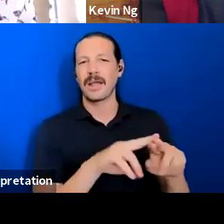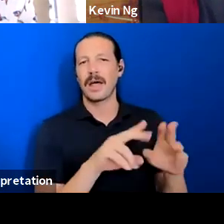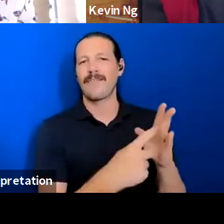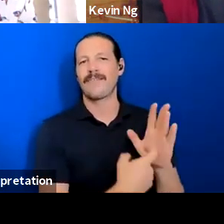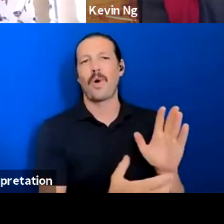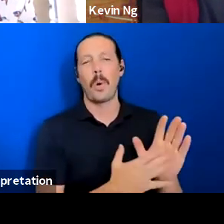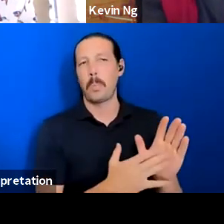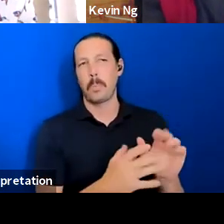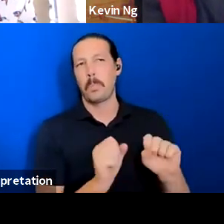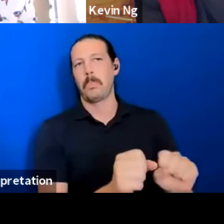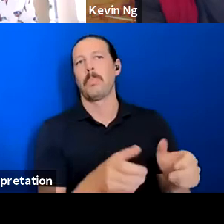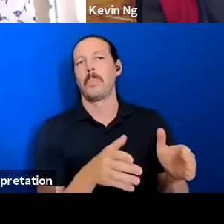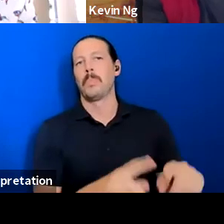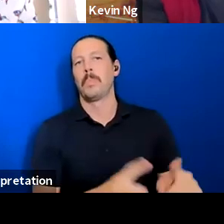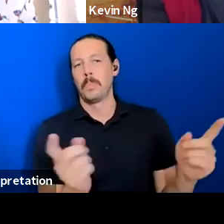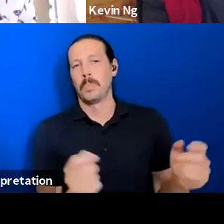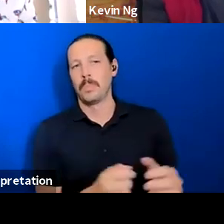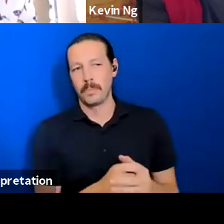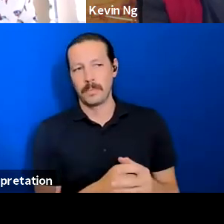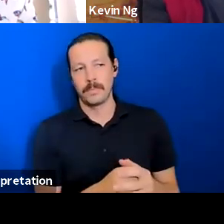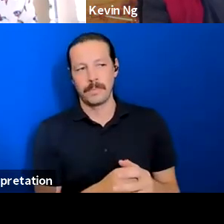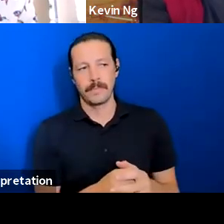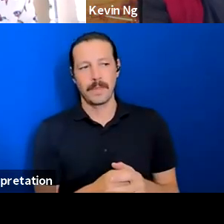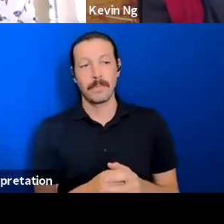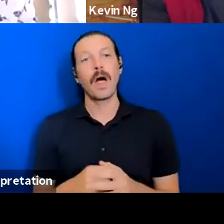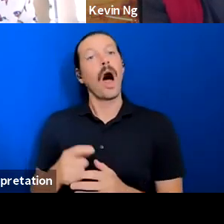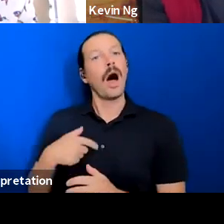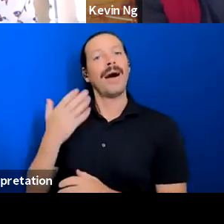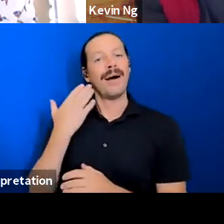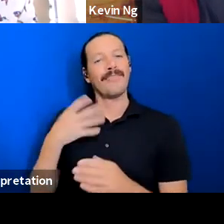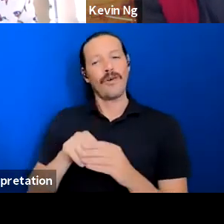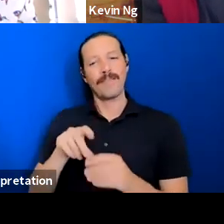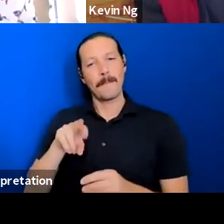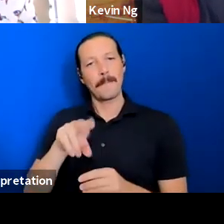but I really enjoyed my time with the multi arts panel. I think in that panel specifically everyone